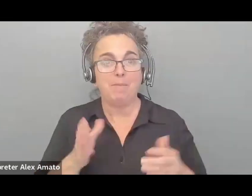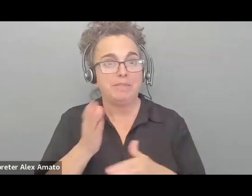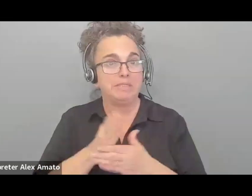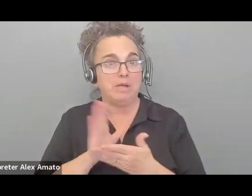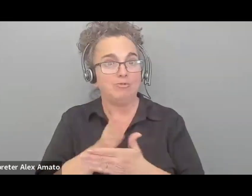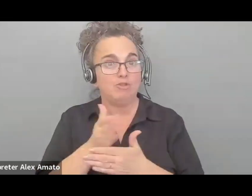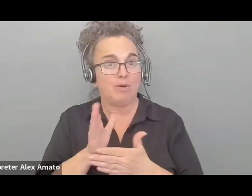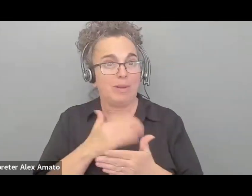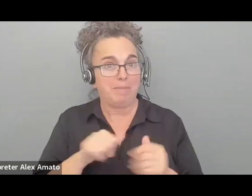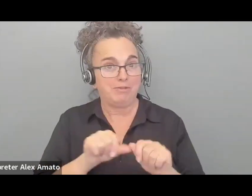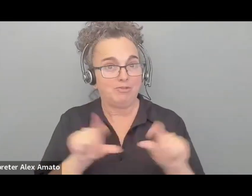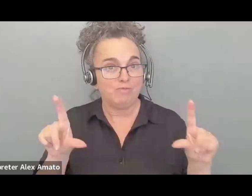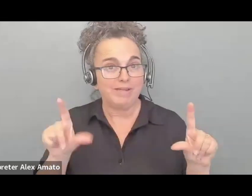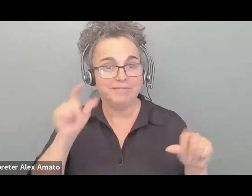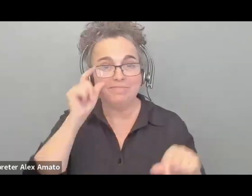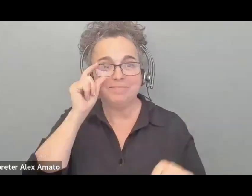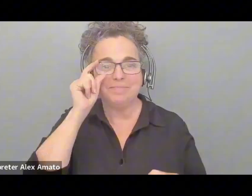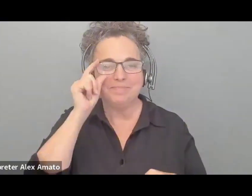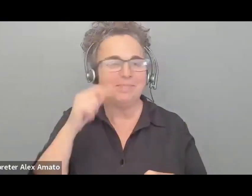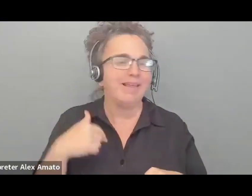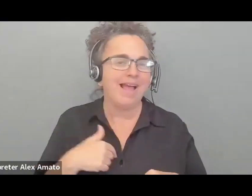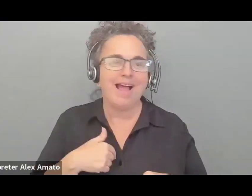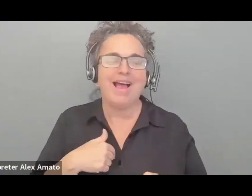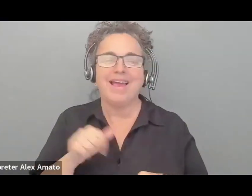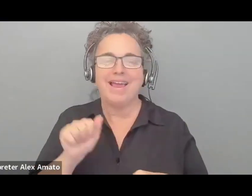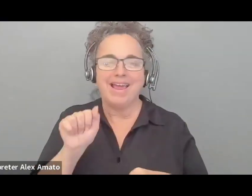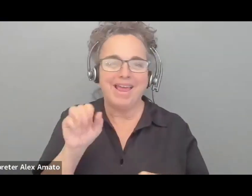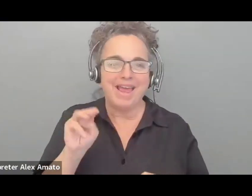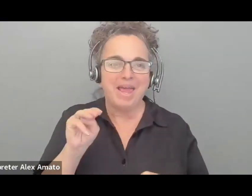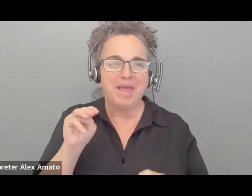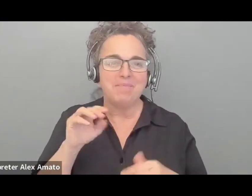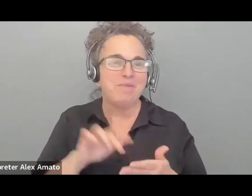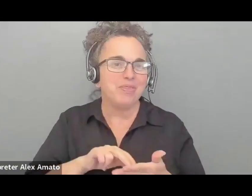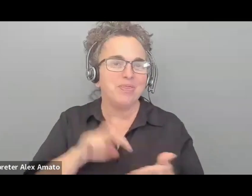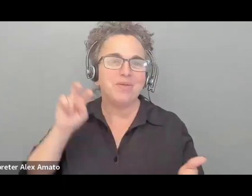and I'm thrilled to introduce Reginé Gilbert.